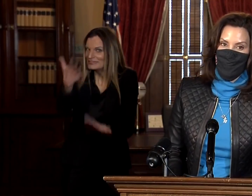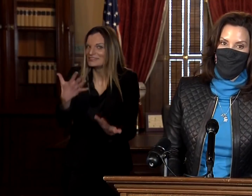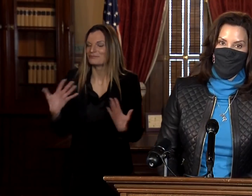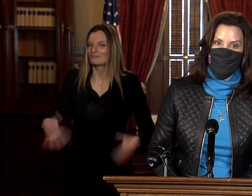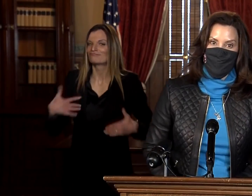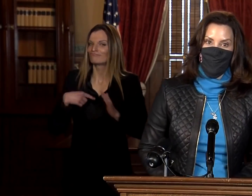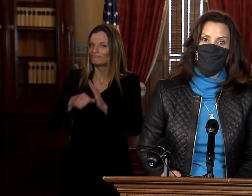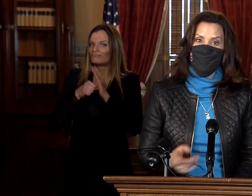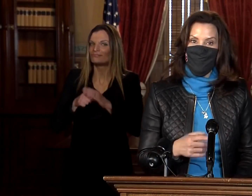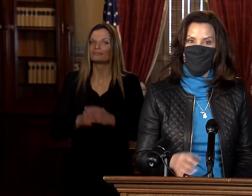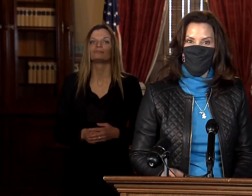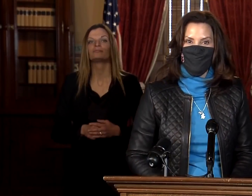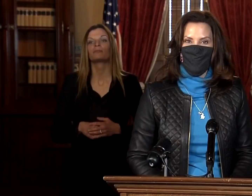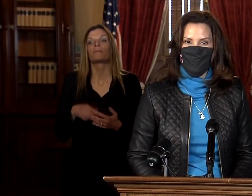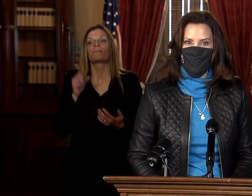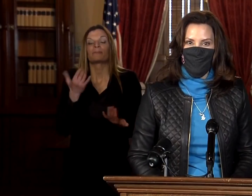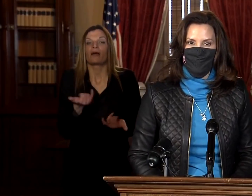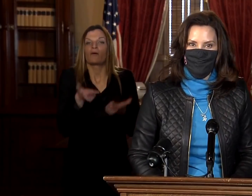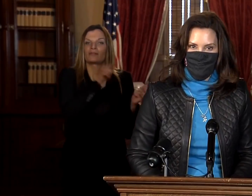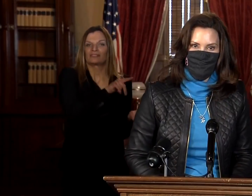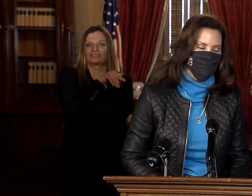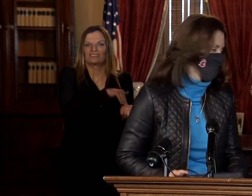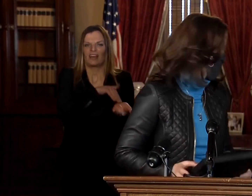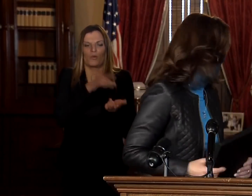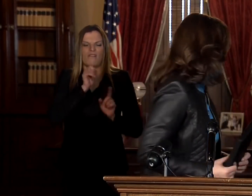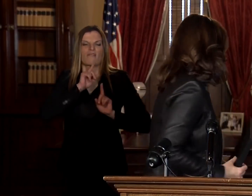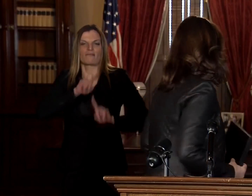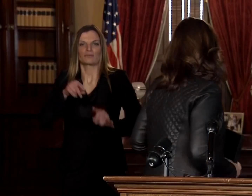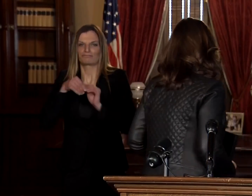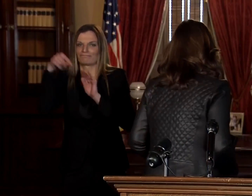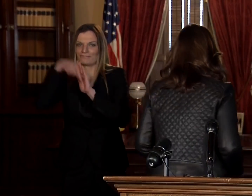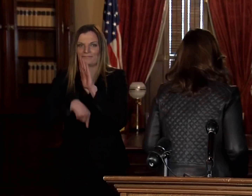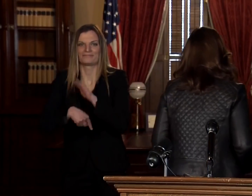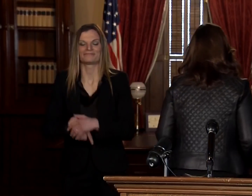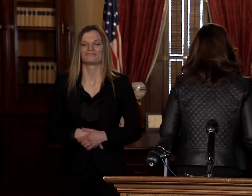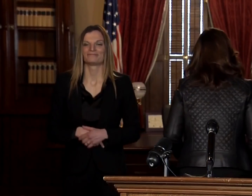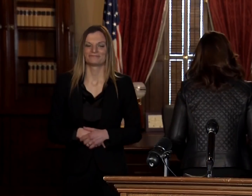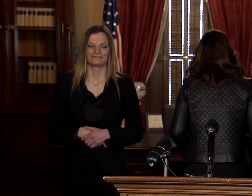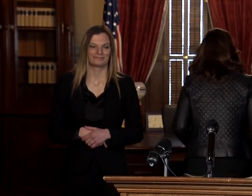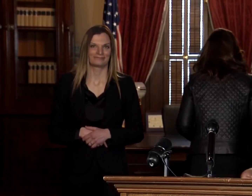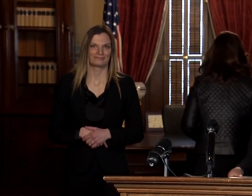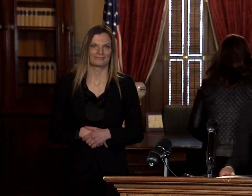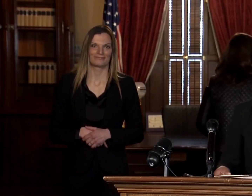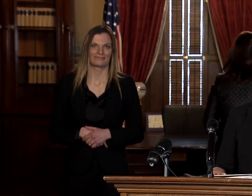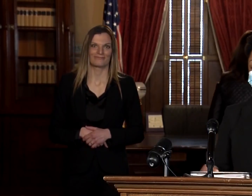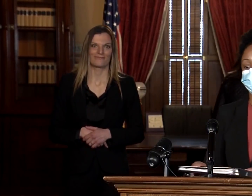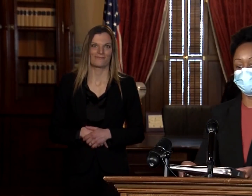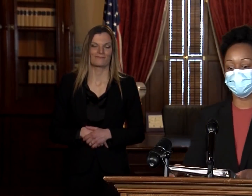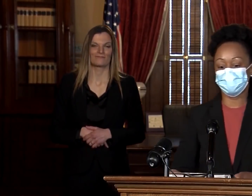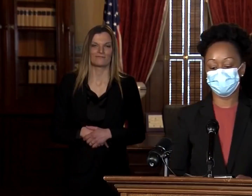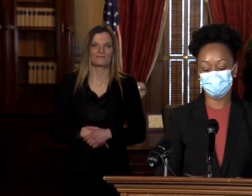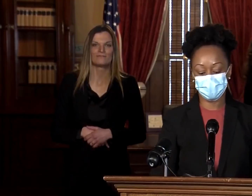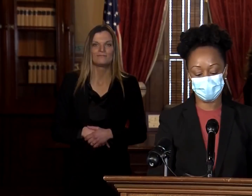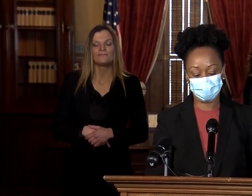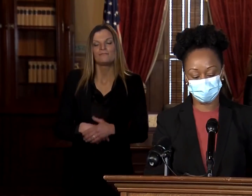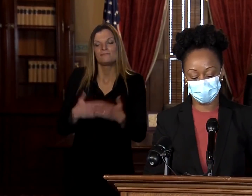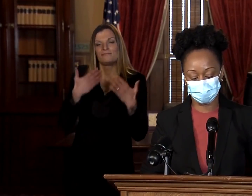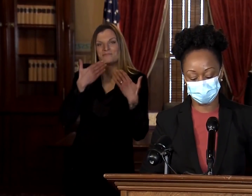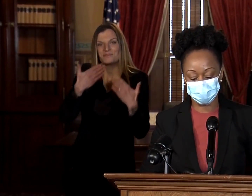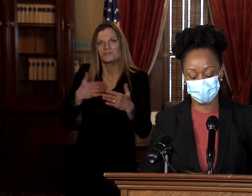year and they are safe, and so just wanted to reiterate that. just wanted to reiterate that. With regard to your specific With regard to your specific question, I’ll ask Dr. J. to question, I’ll ask Dr. J. to address it.